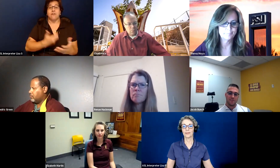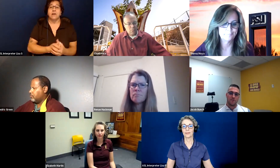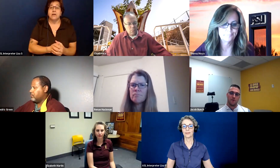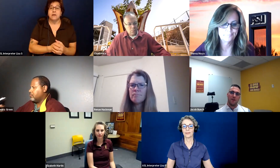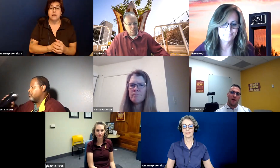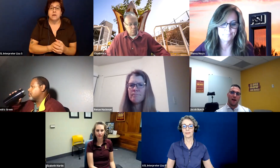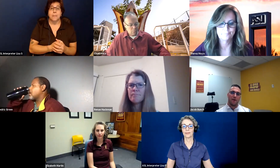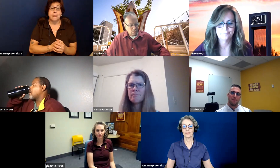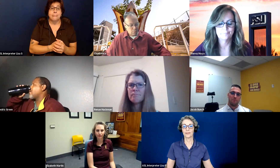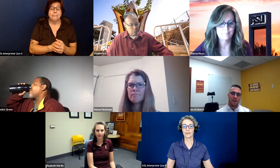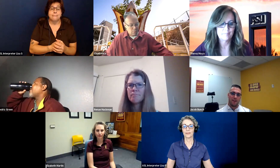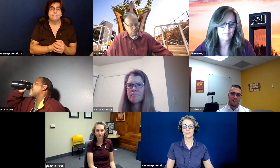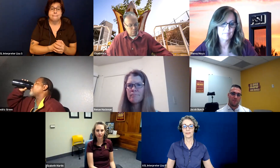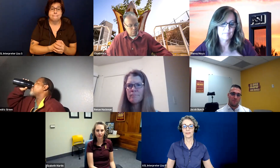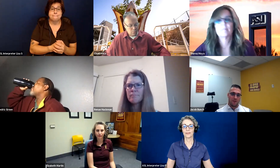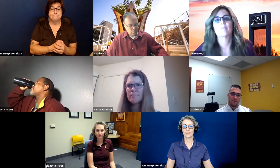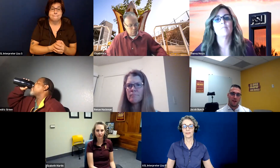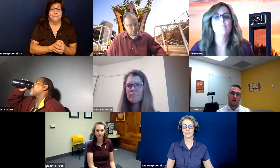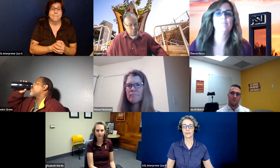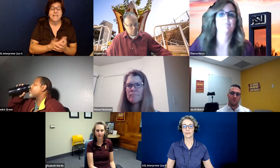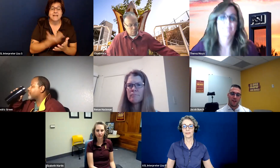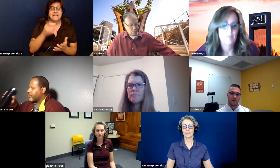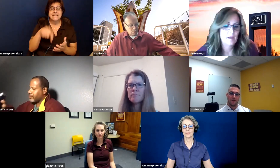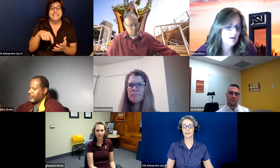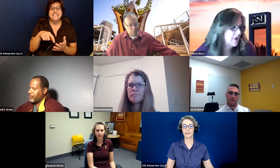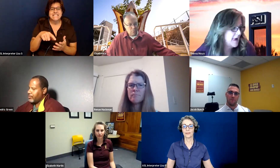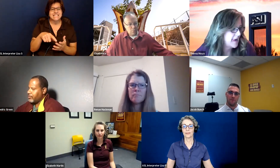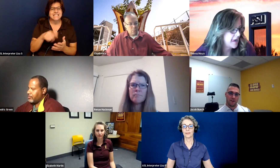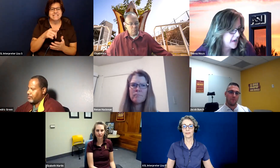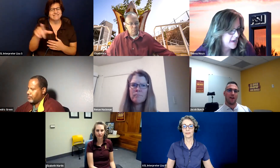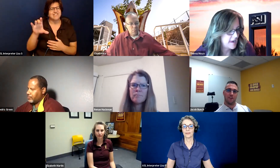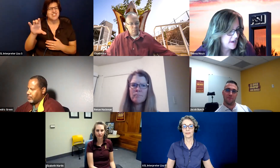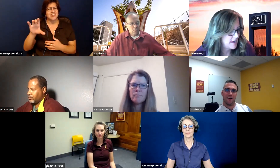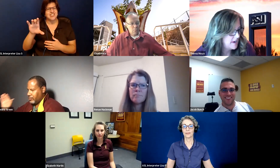And so it's something as Chad can tell you I'm very passionate about.